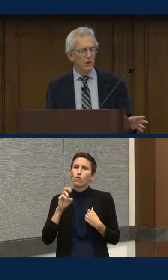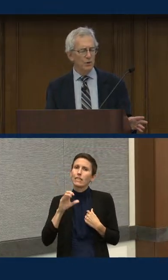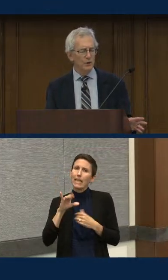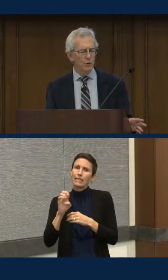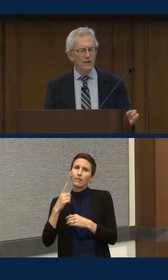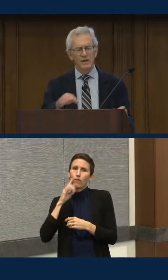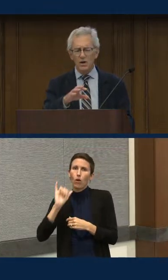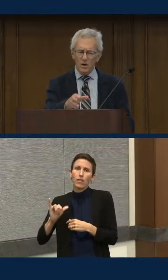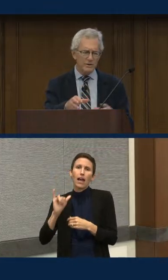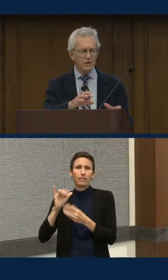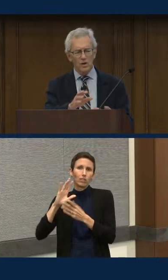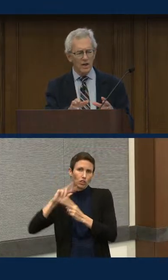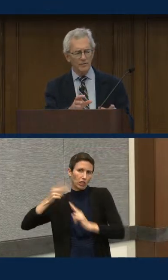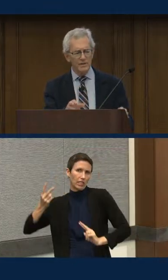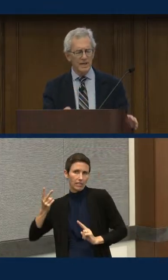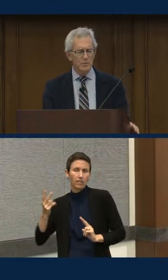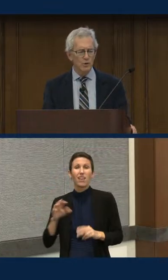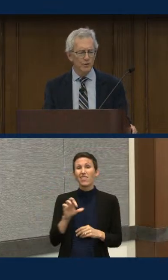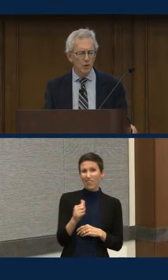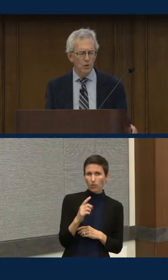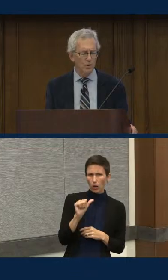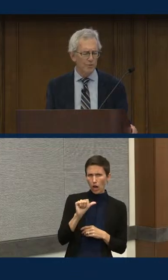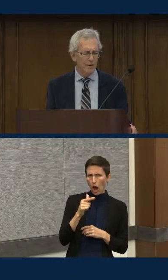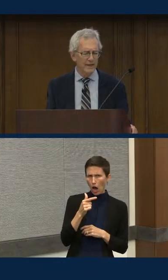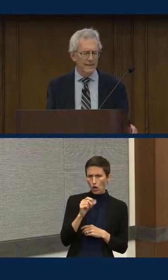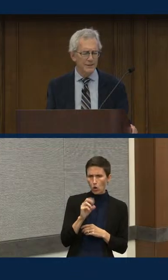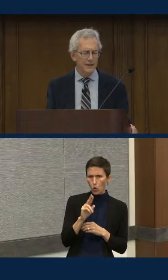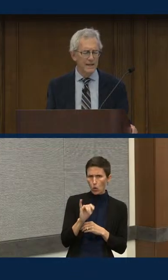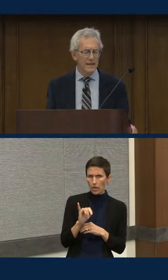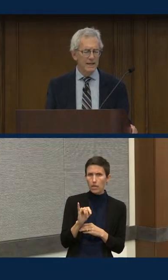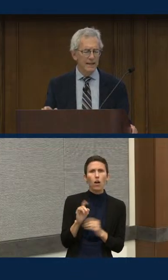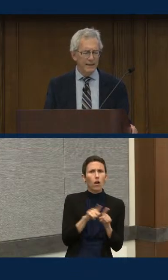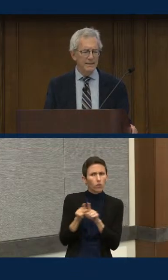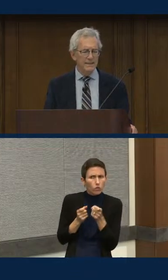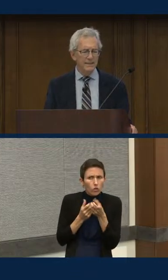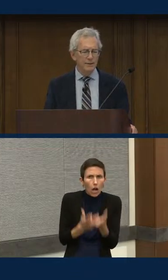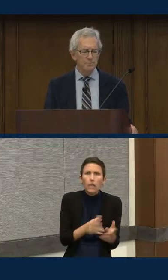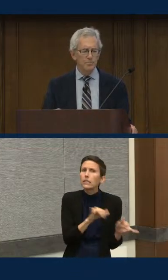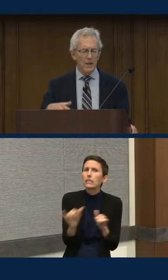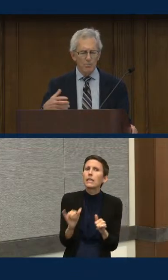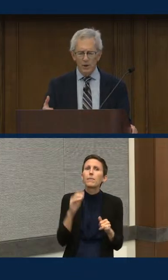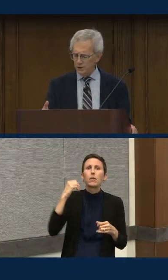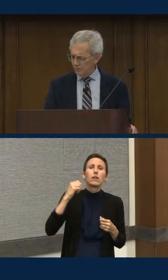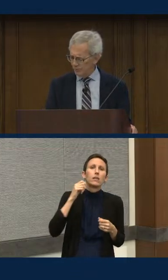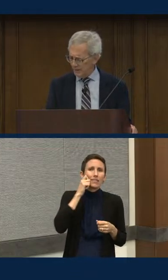There was another gene agouti